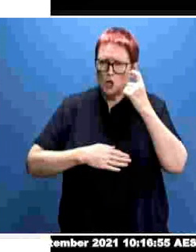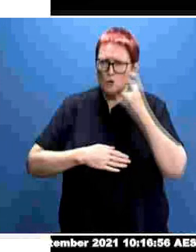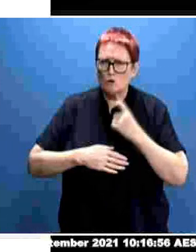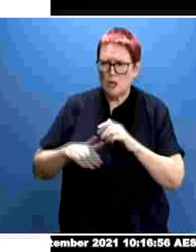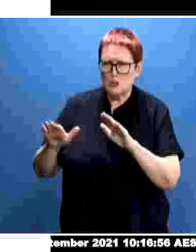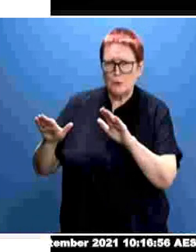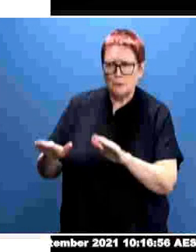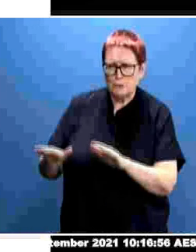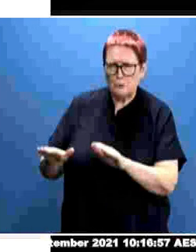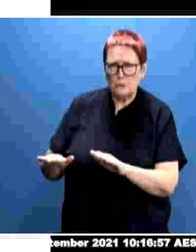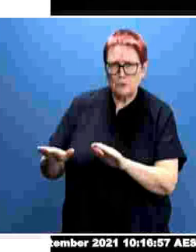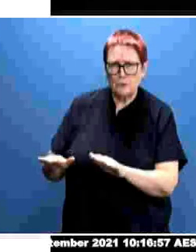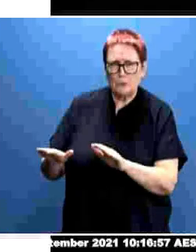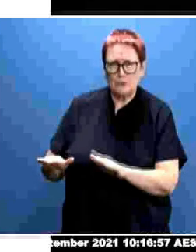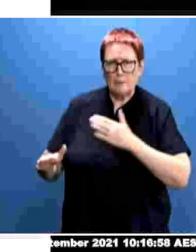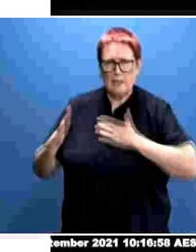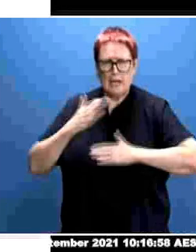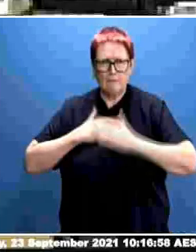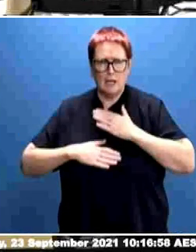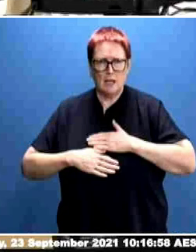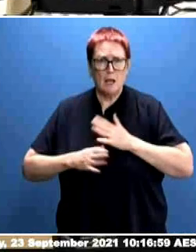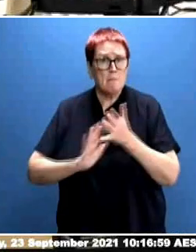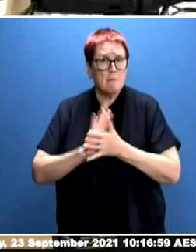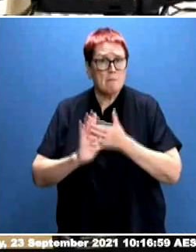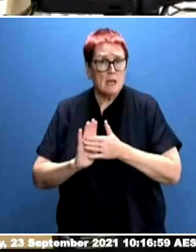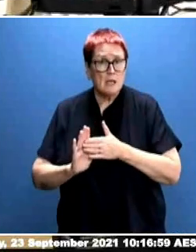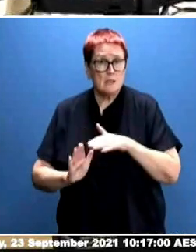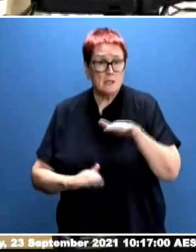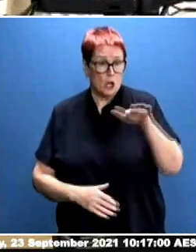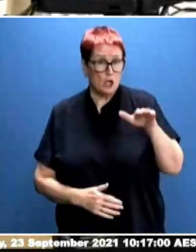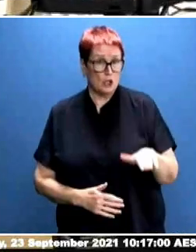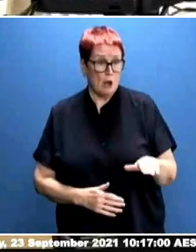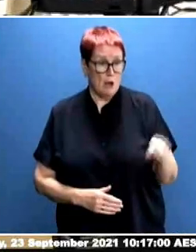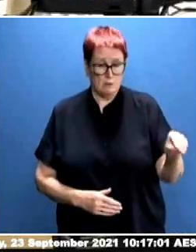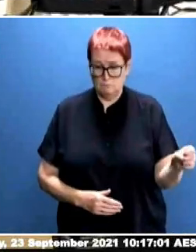to mean that when the child who's coming into the Centre